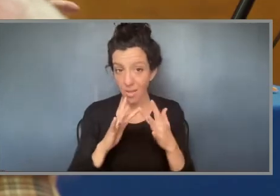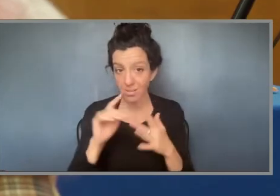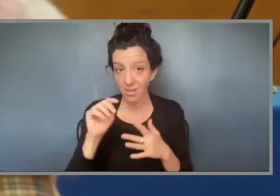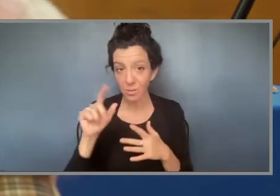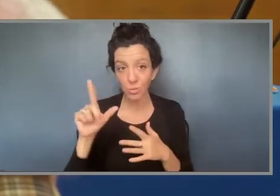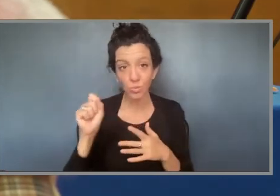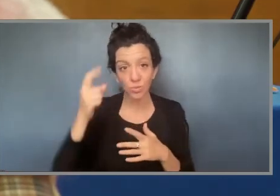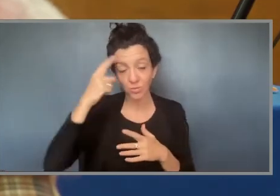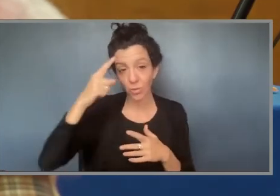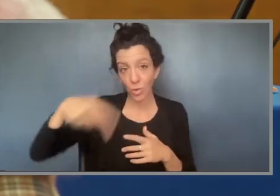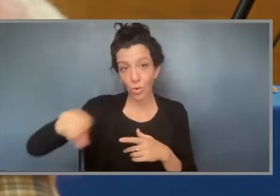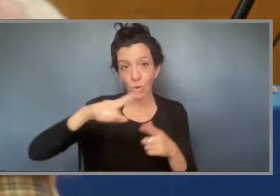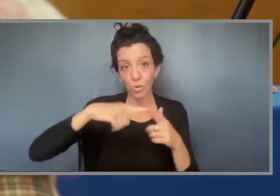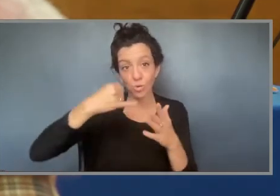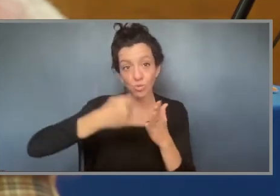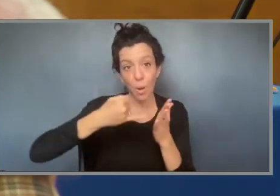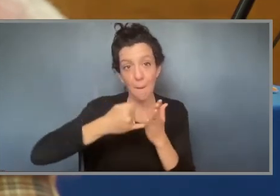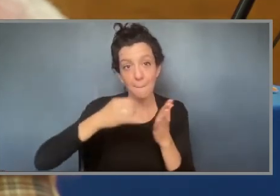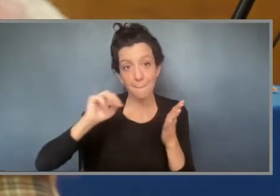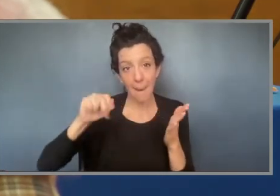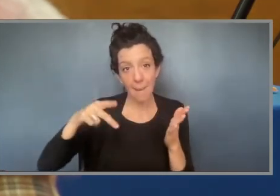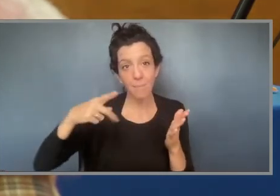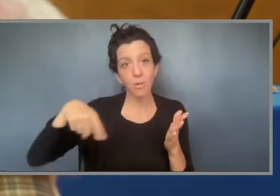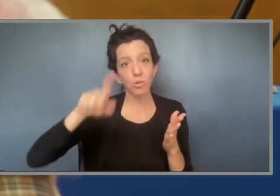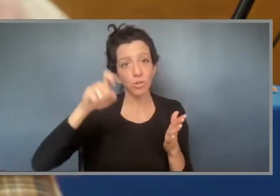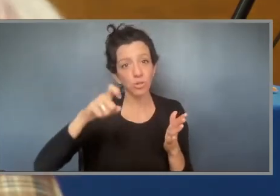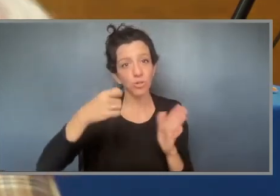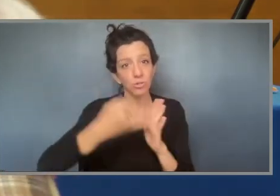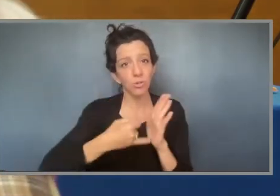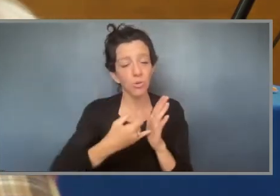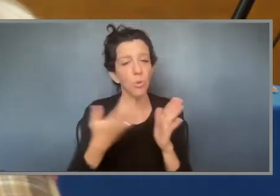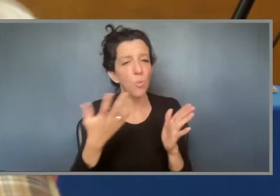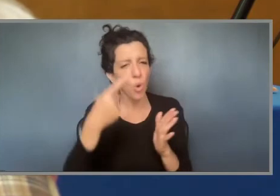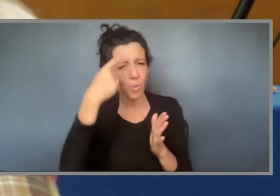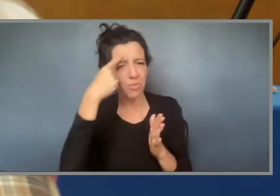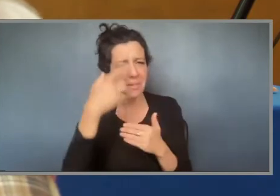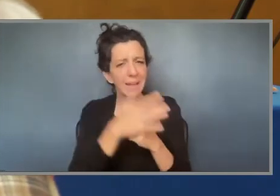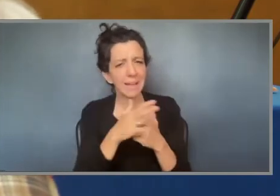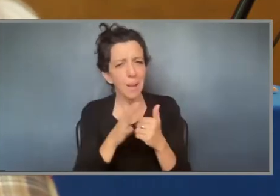Studio: Our our online tools are available so that folks can draw maps of what they think their neighborhoods are.